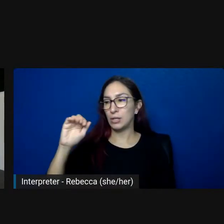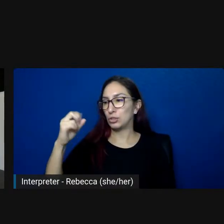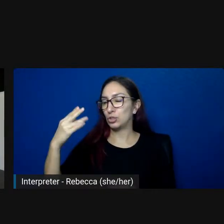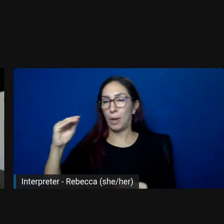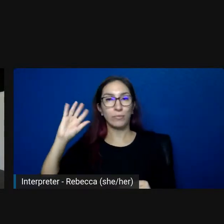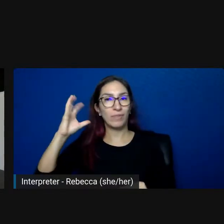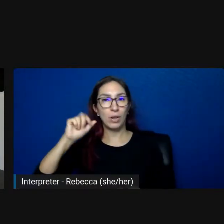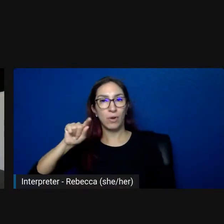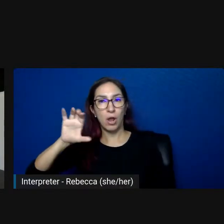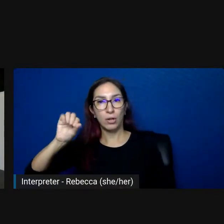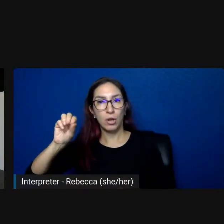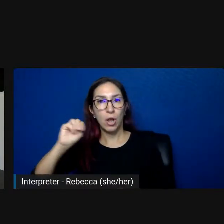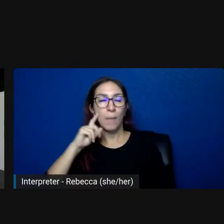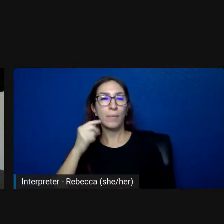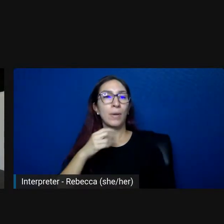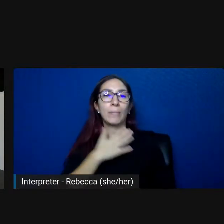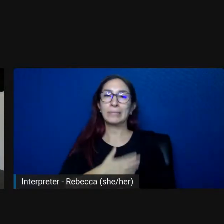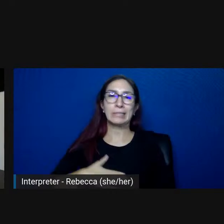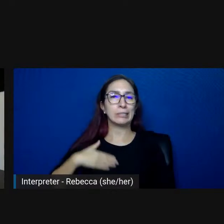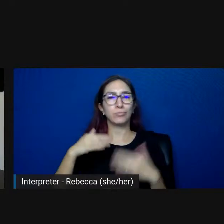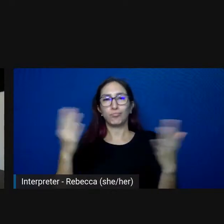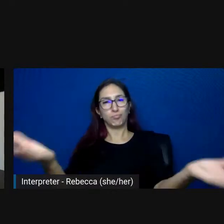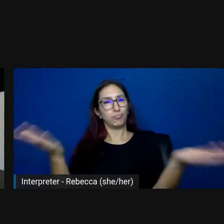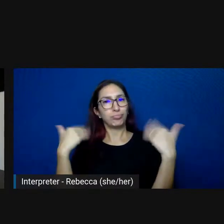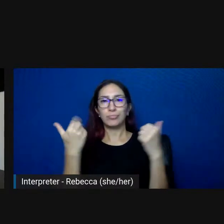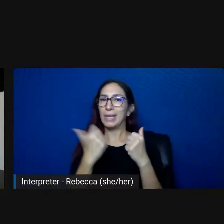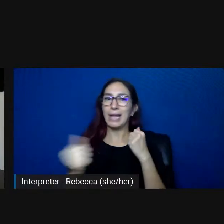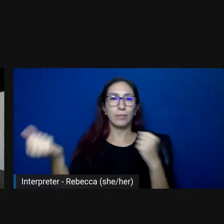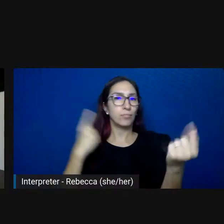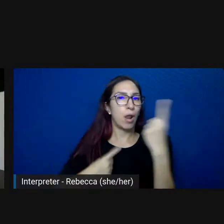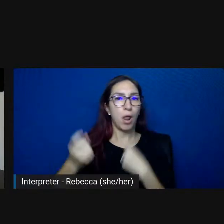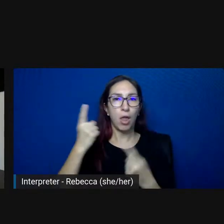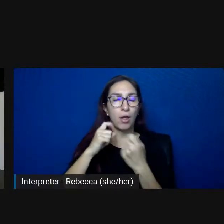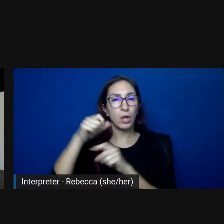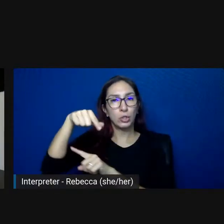Joomla podcast mastermind and a podcast called Presta radio.